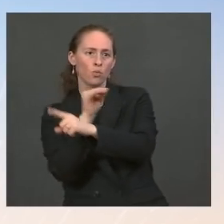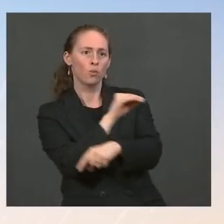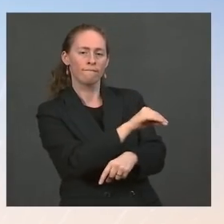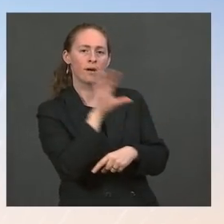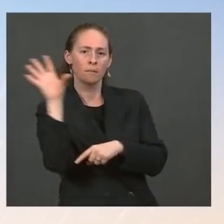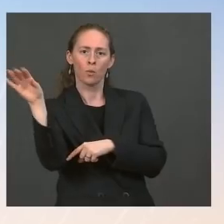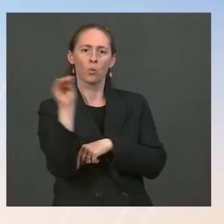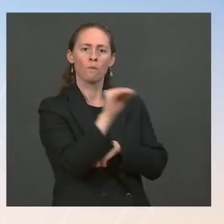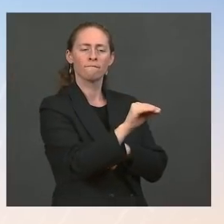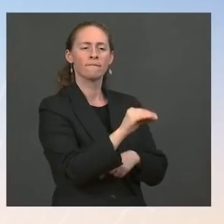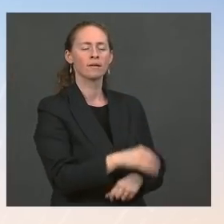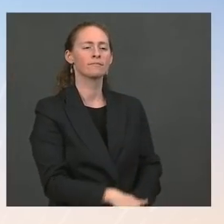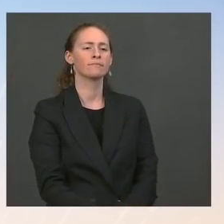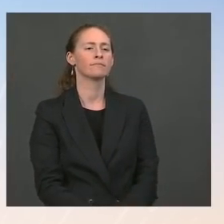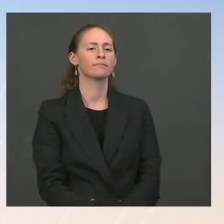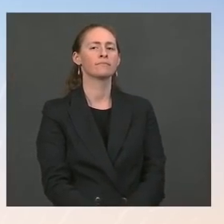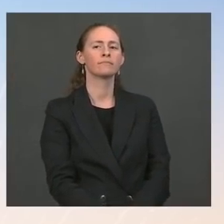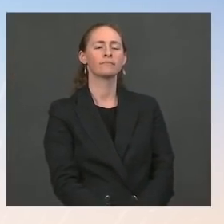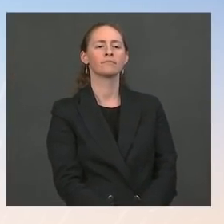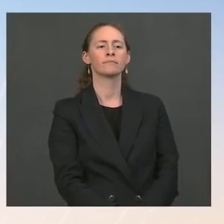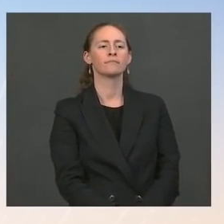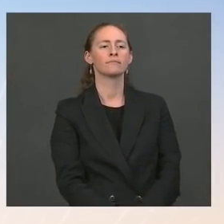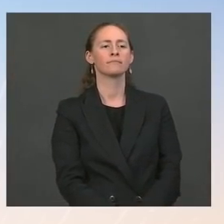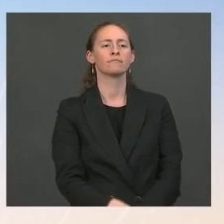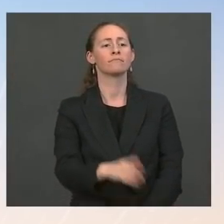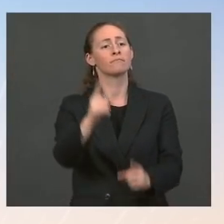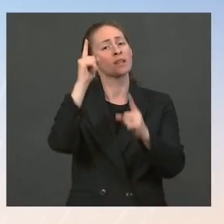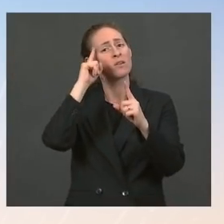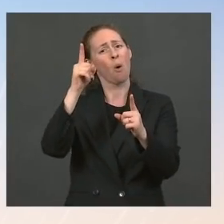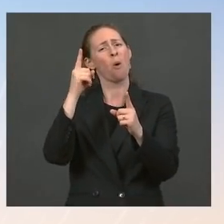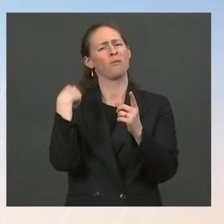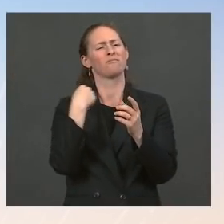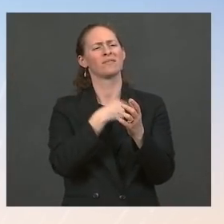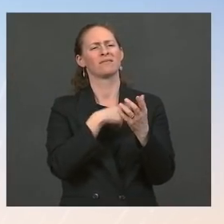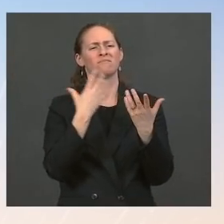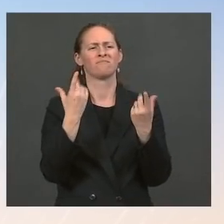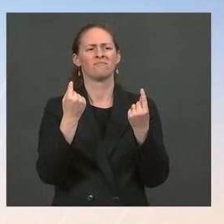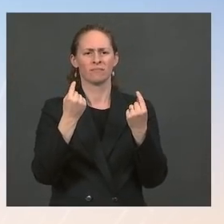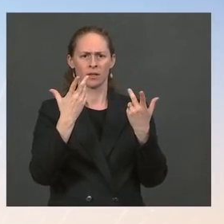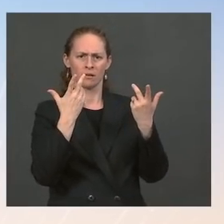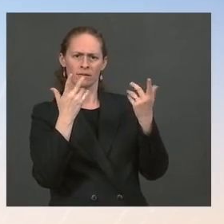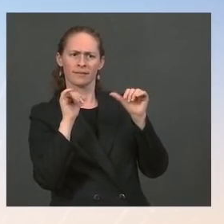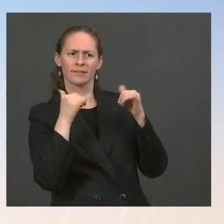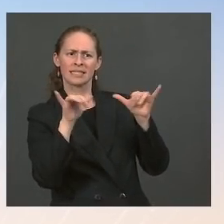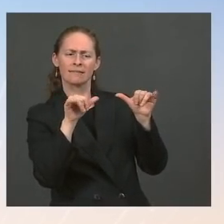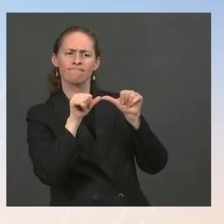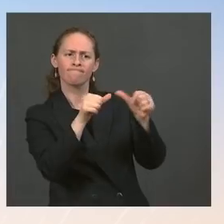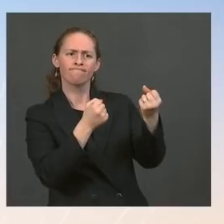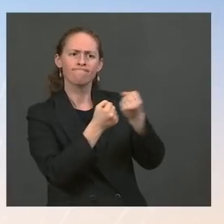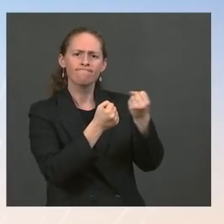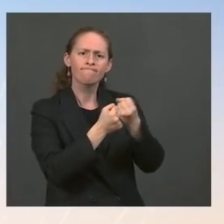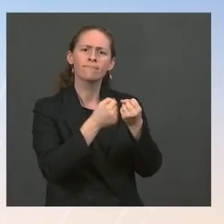saving, ensuring that assistance and that tax cuts and that, you know, a little bit more breathing room